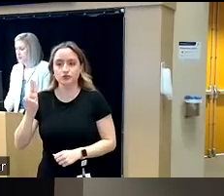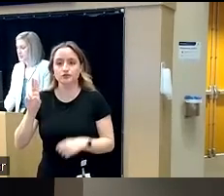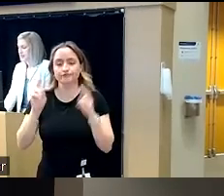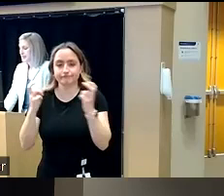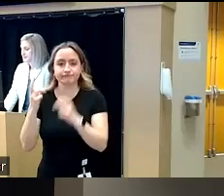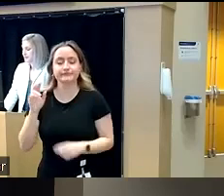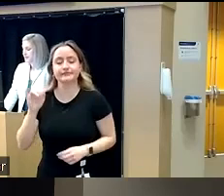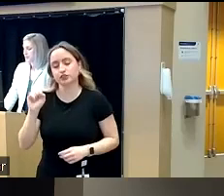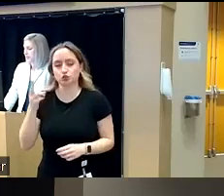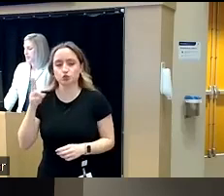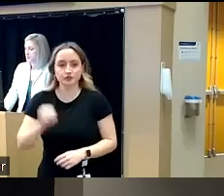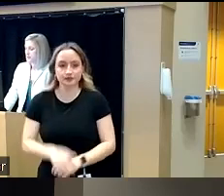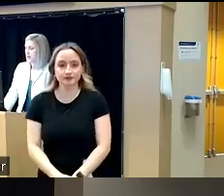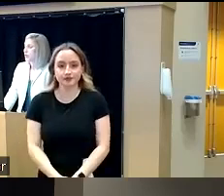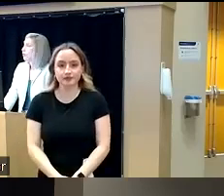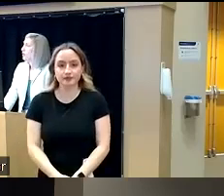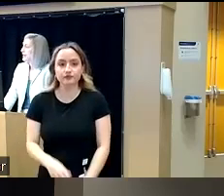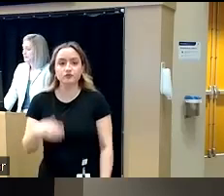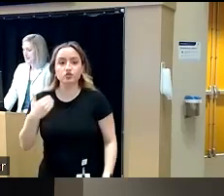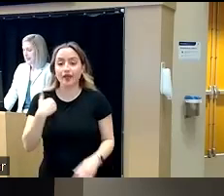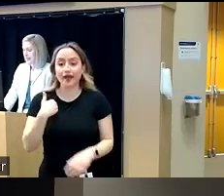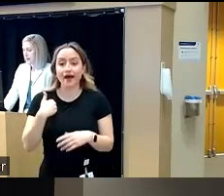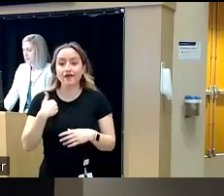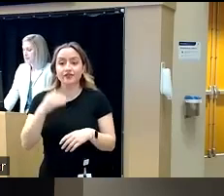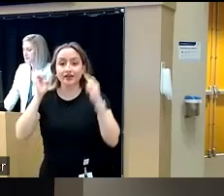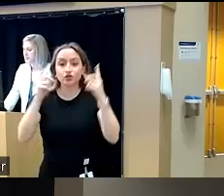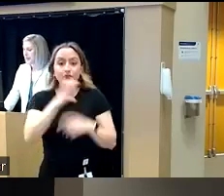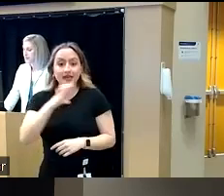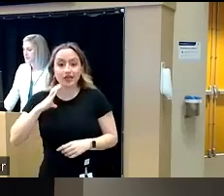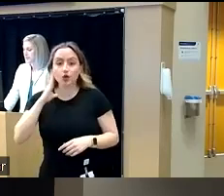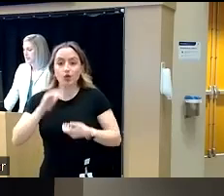interest and needs the educational committee coordinates and collaborates with staff in